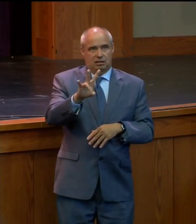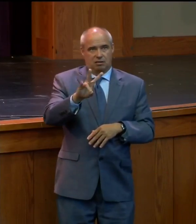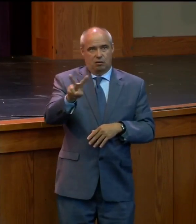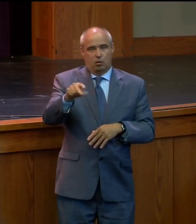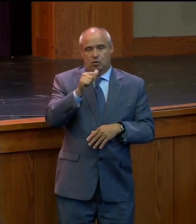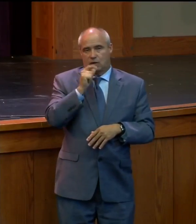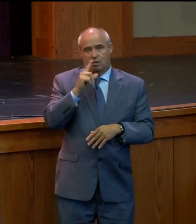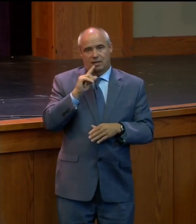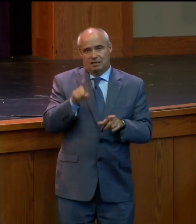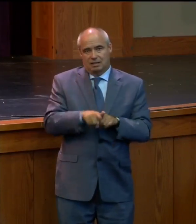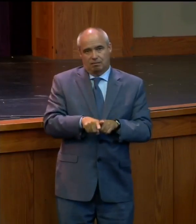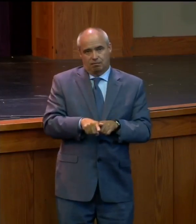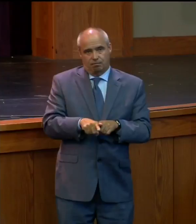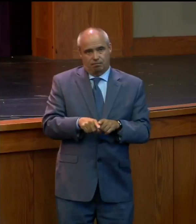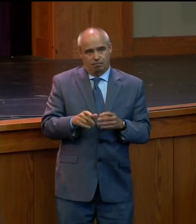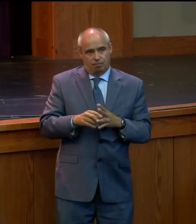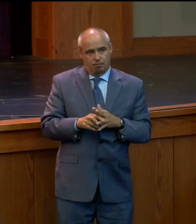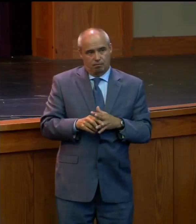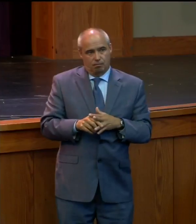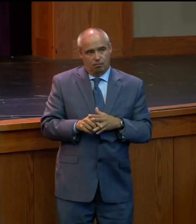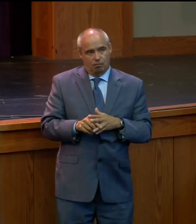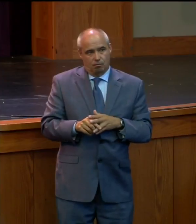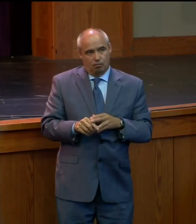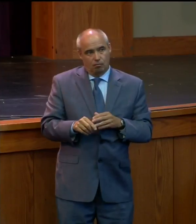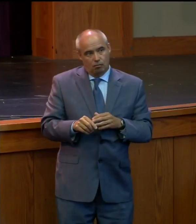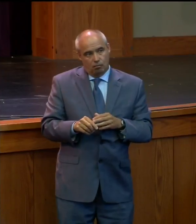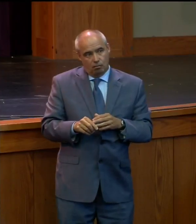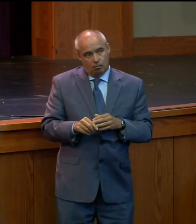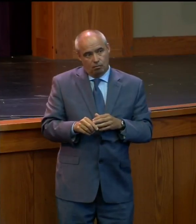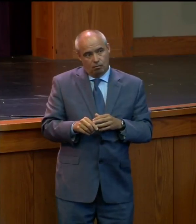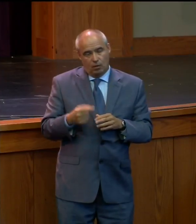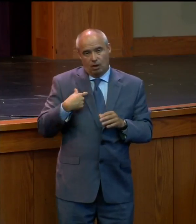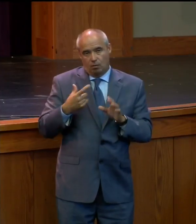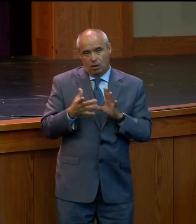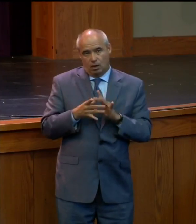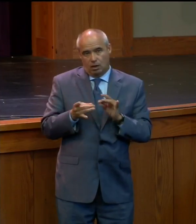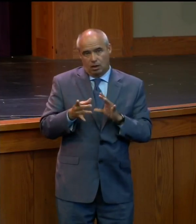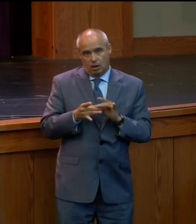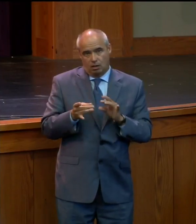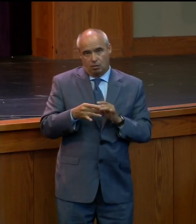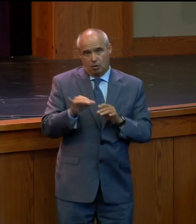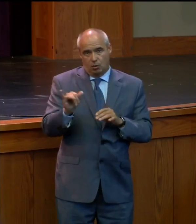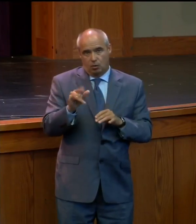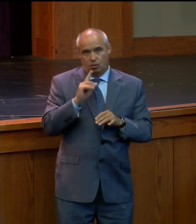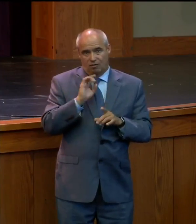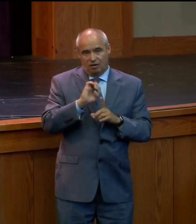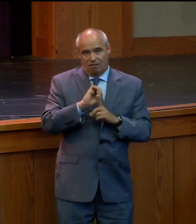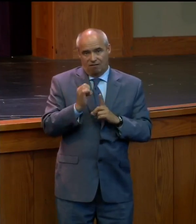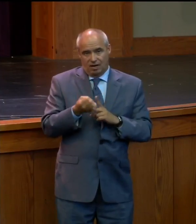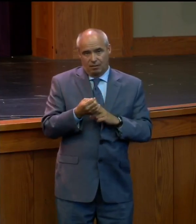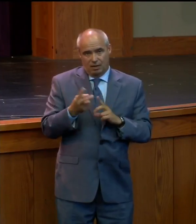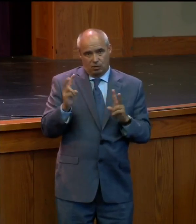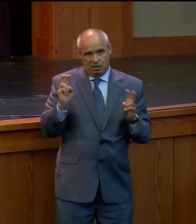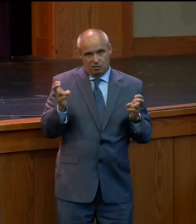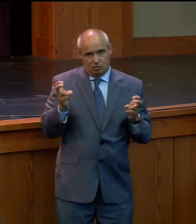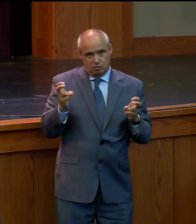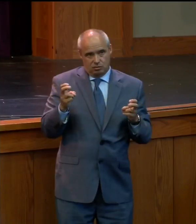I ALSO HAVE AL COMMENT ON AN ENVIRONMENTAL ISSUE NAMELY IN